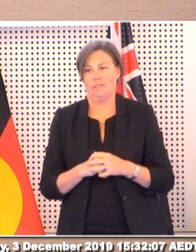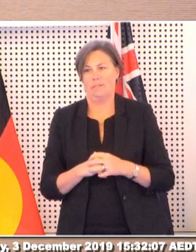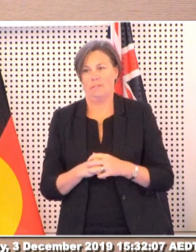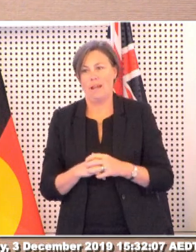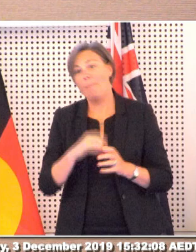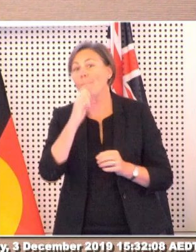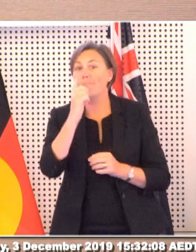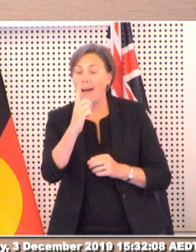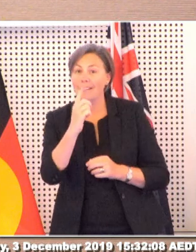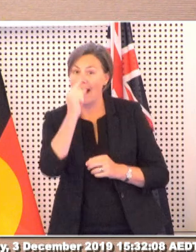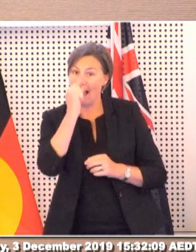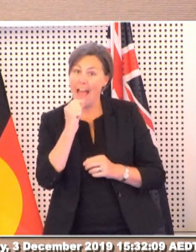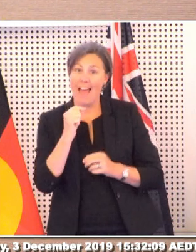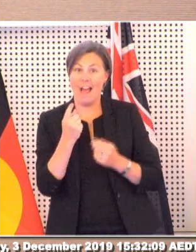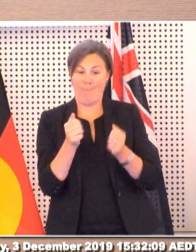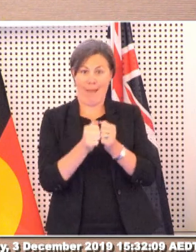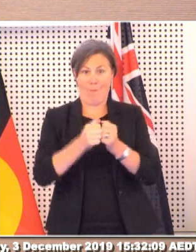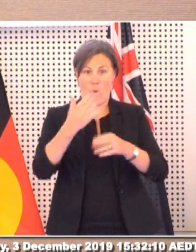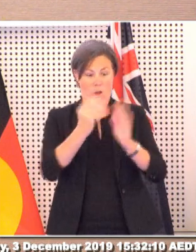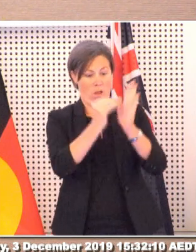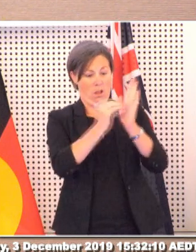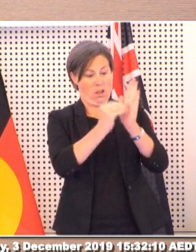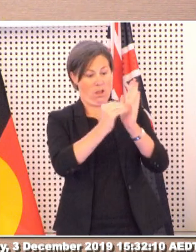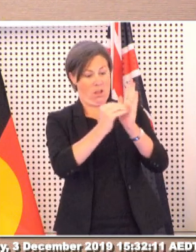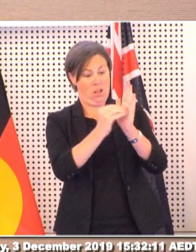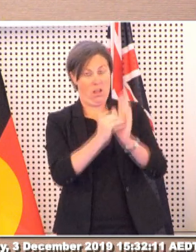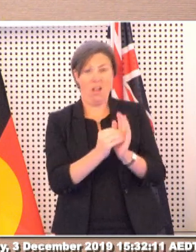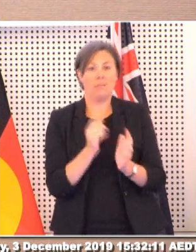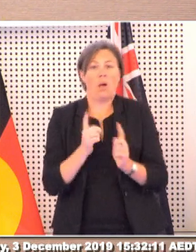And that’s why I keep coming back to it’s this empowerment issue, the empowerment of